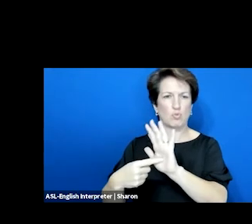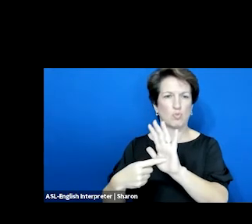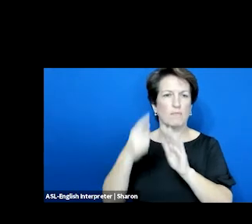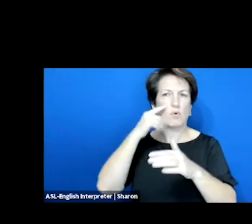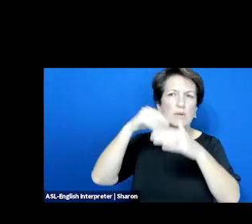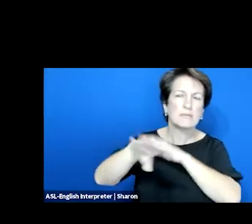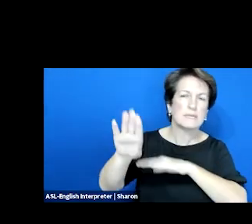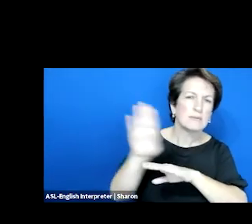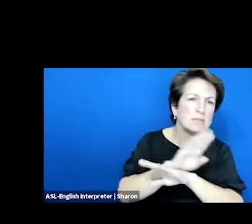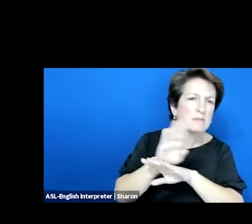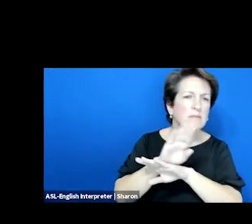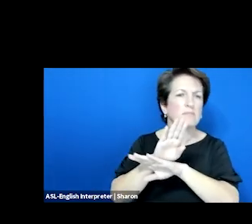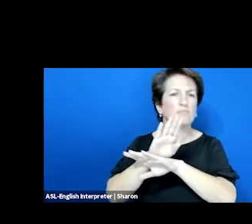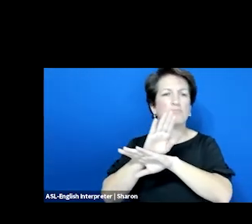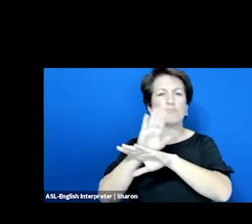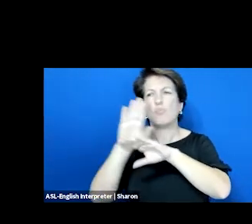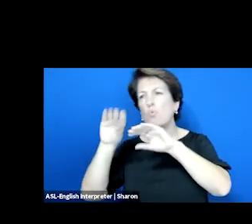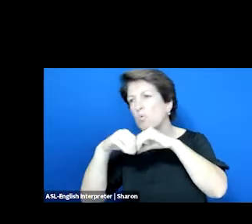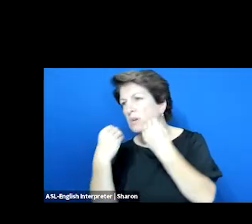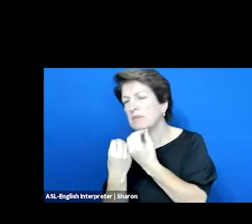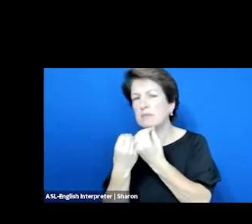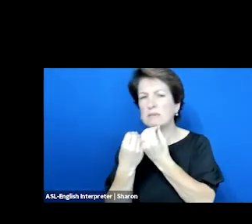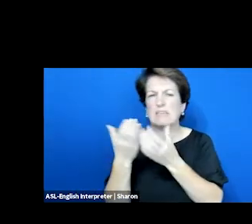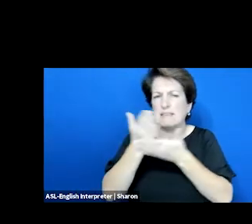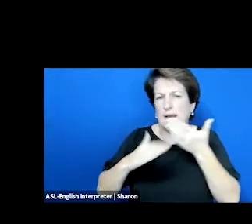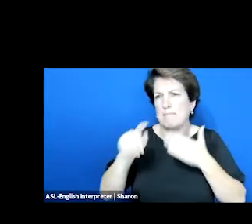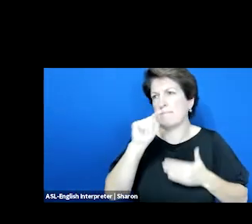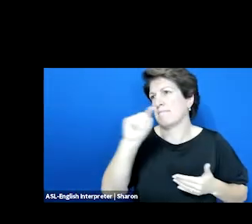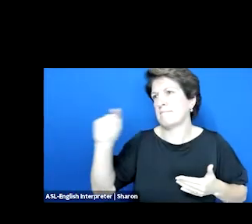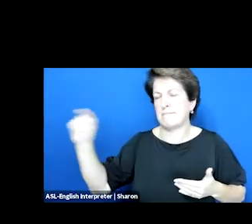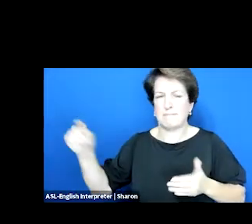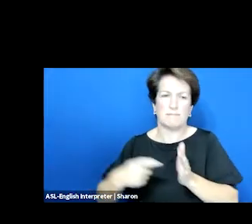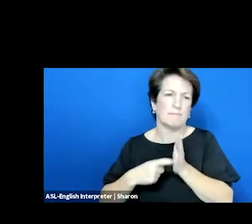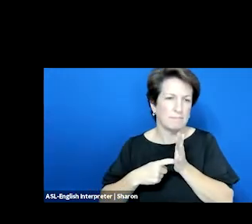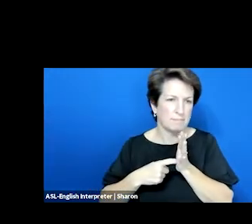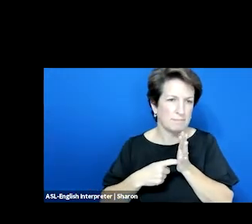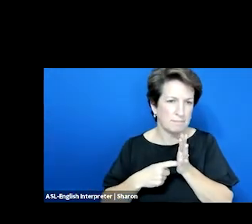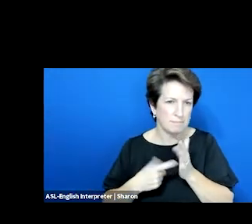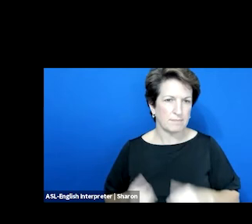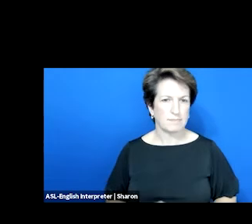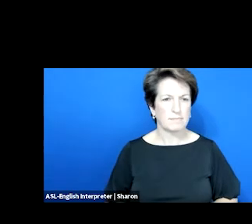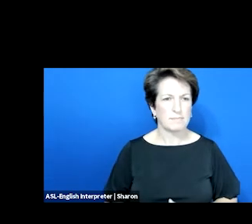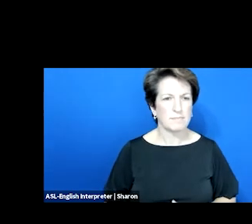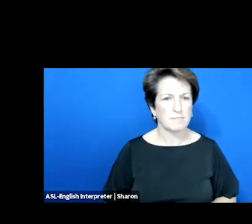clinic with walk-ins near you. Next slide.